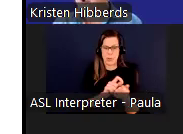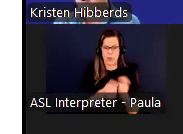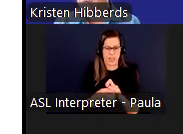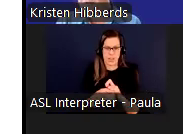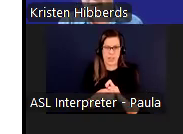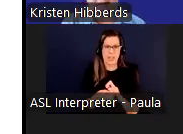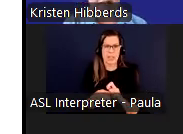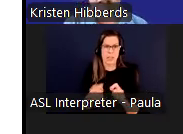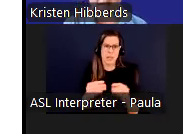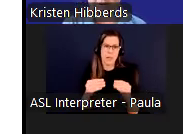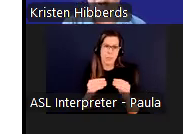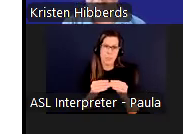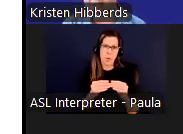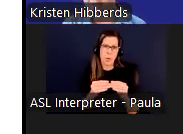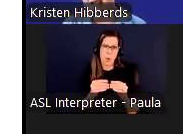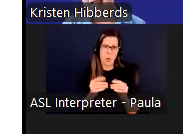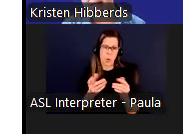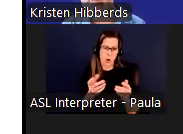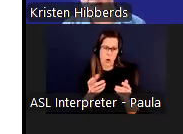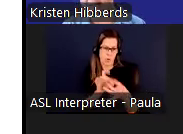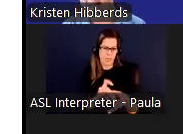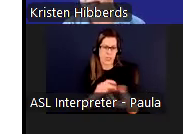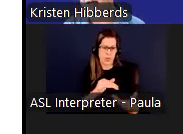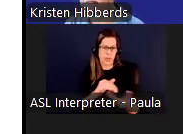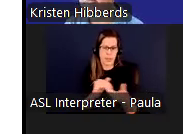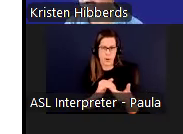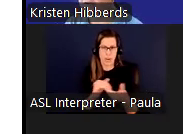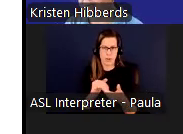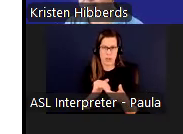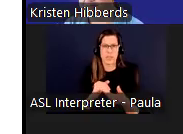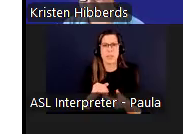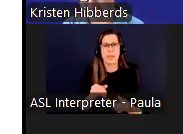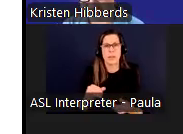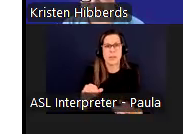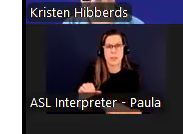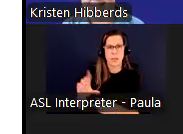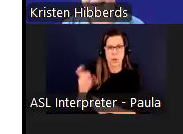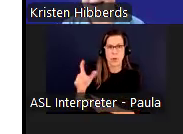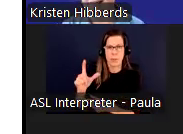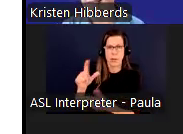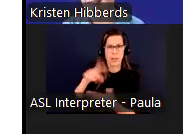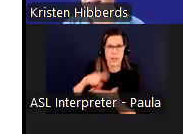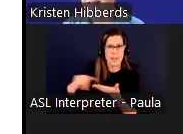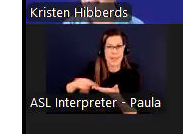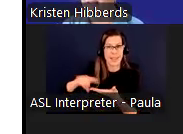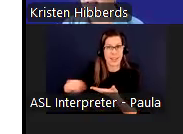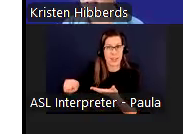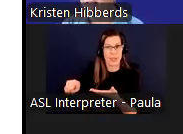the collaboration and the fact that a criminal investigation does not take the